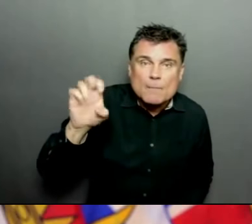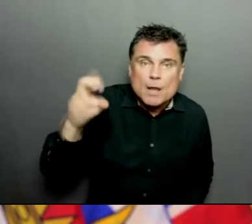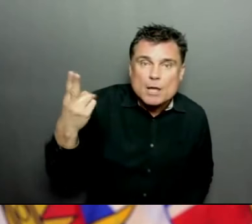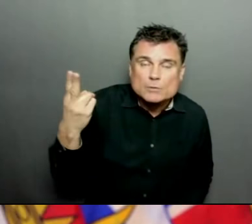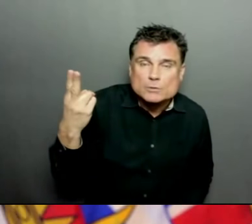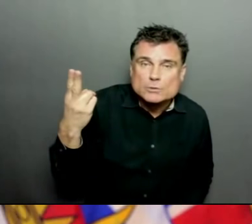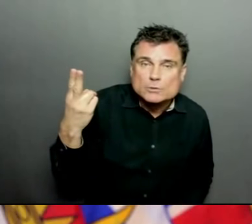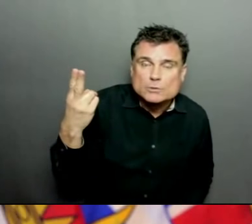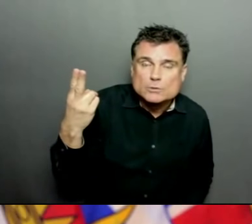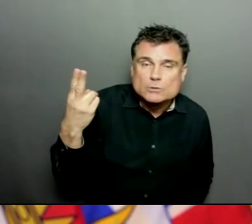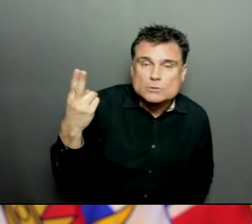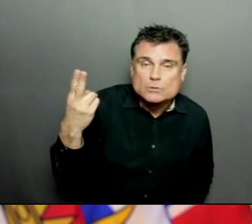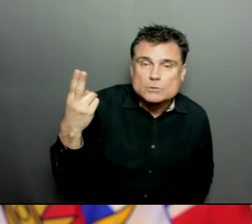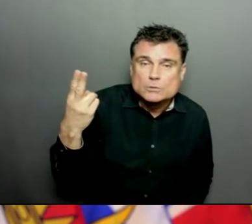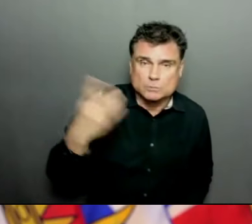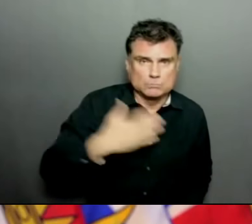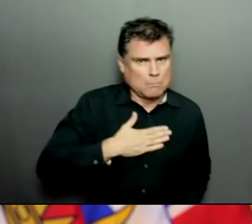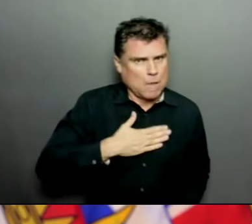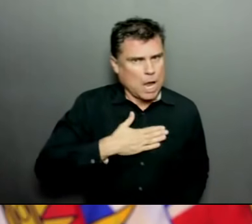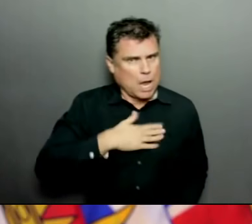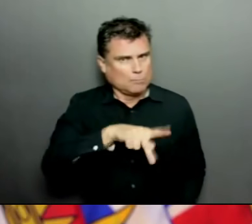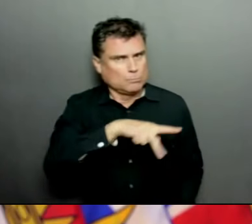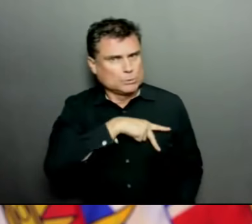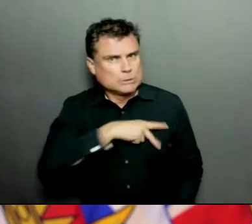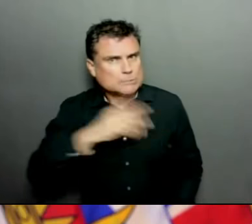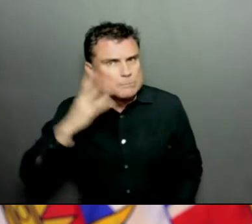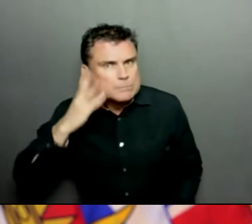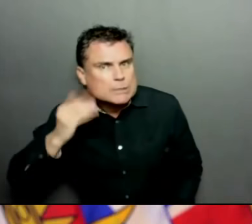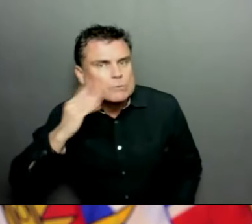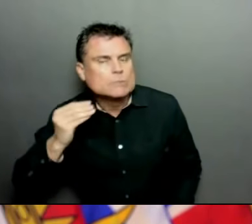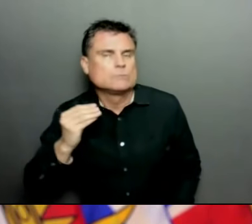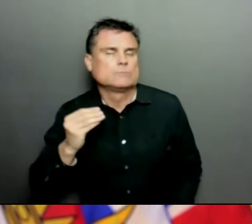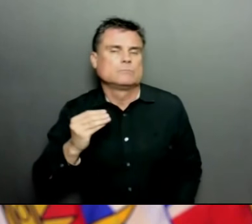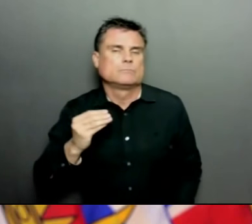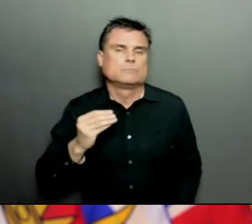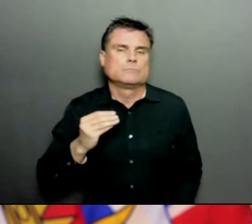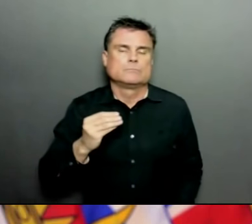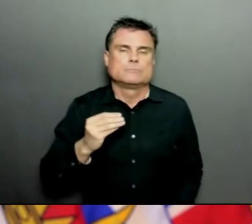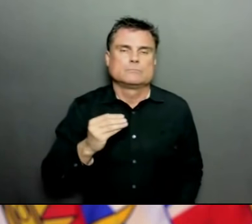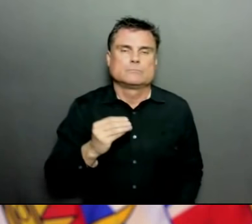we were all going through many challenging times and yes, I use the opportunity to make a